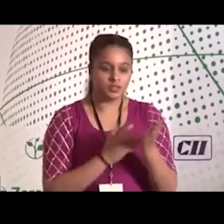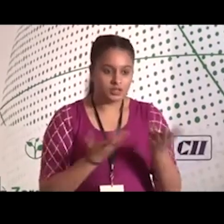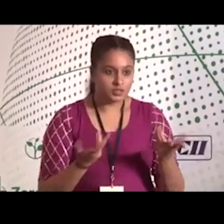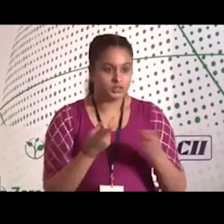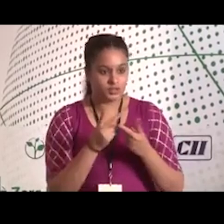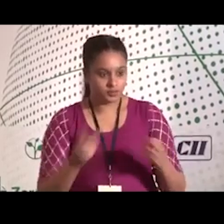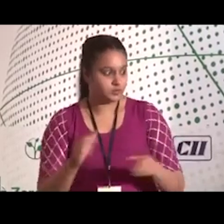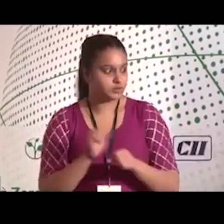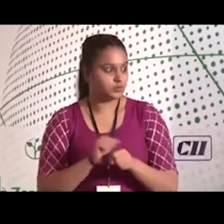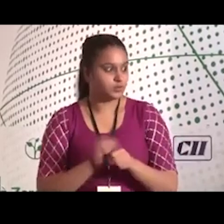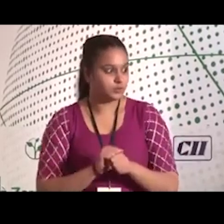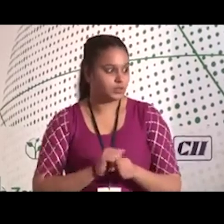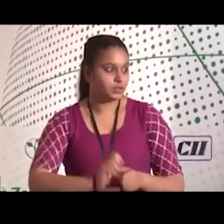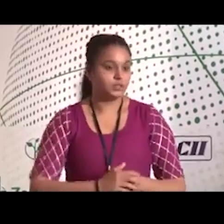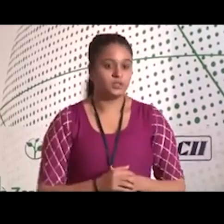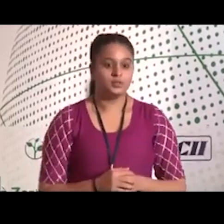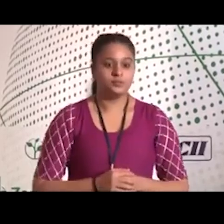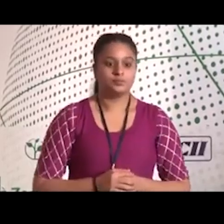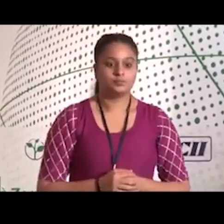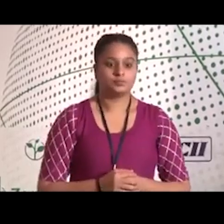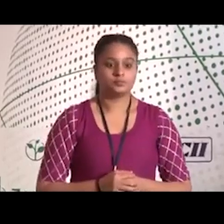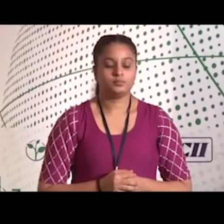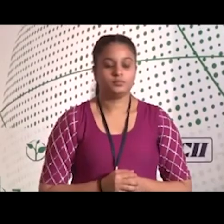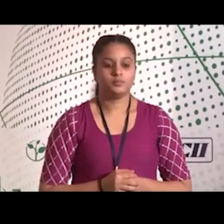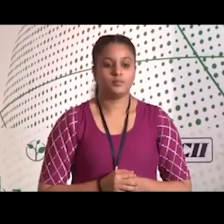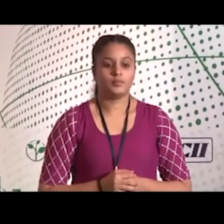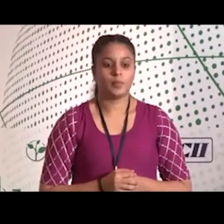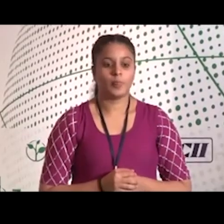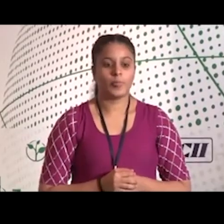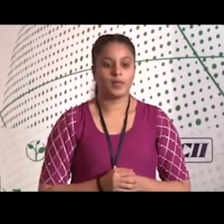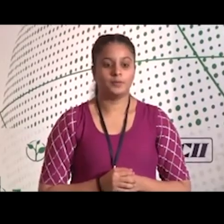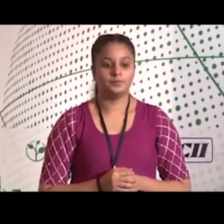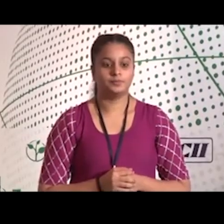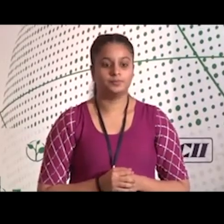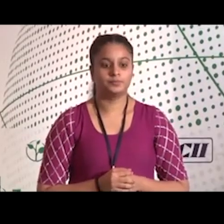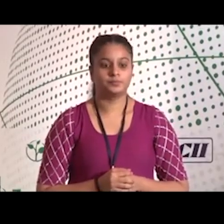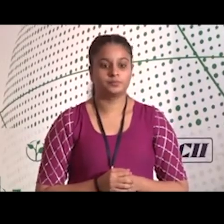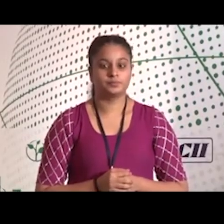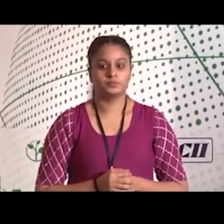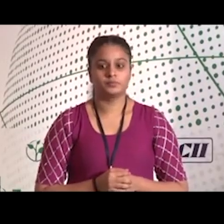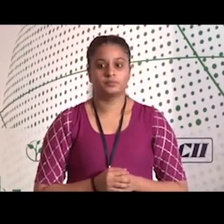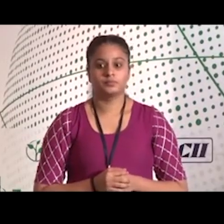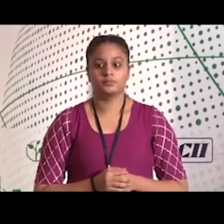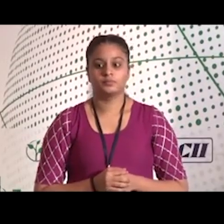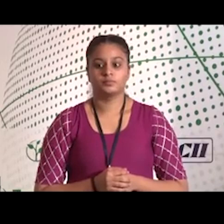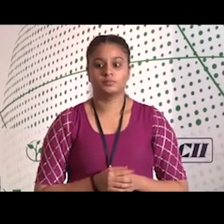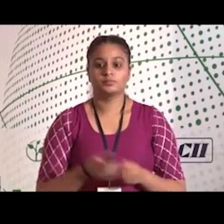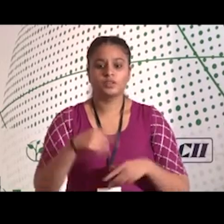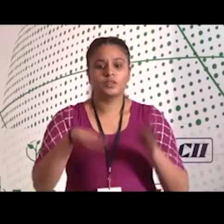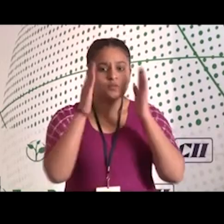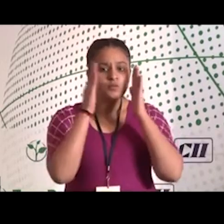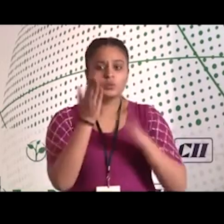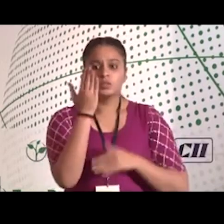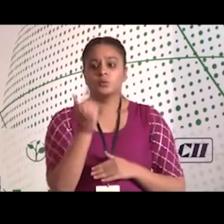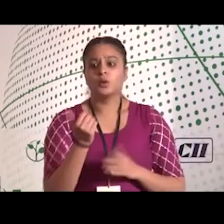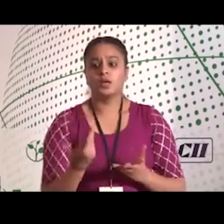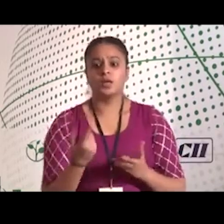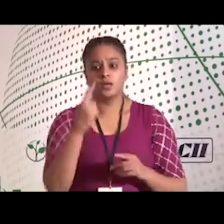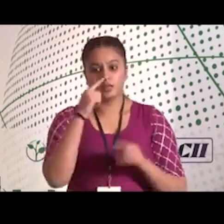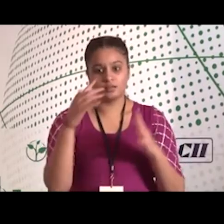to us to this conversation. Why should we focus on women with disabilities.